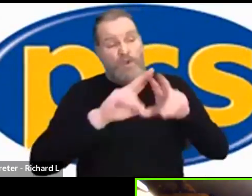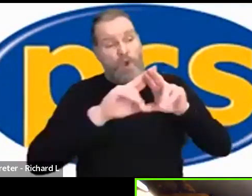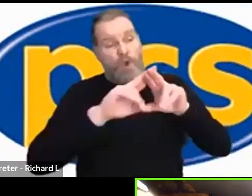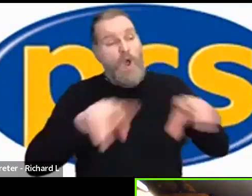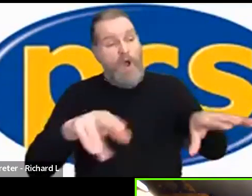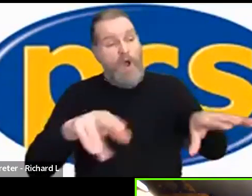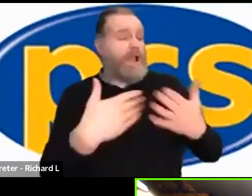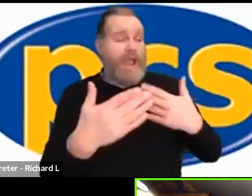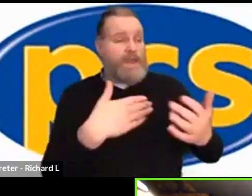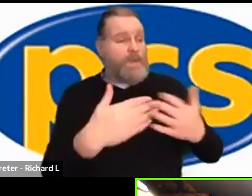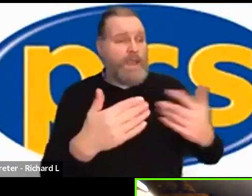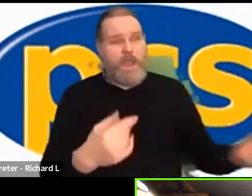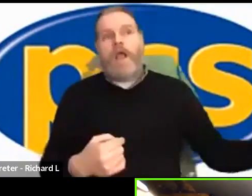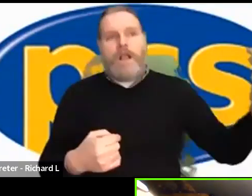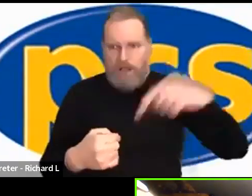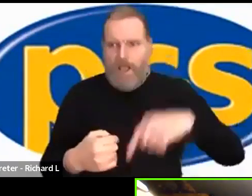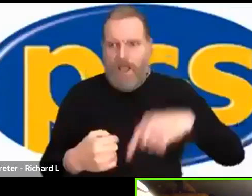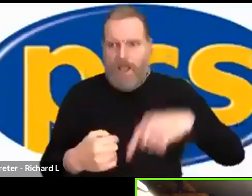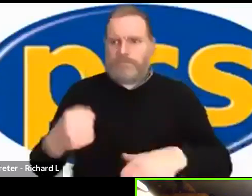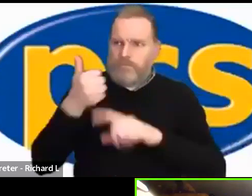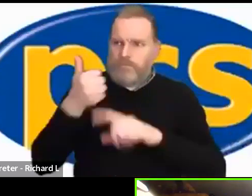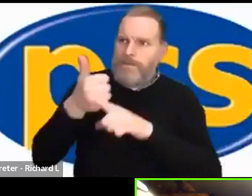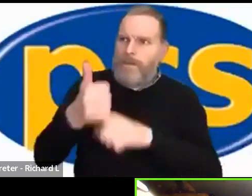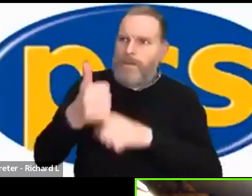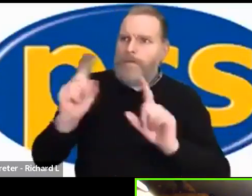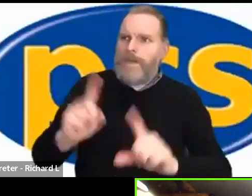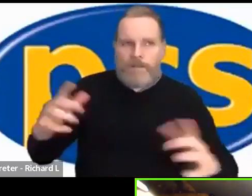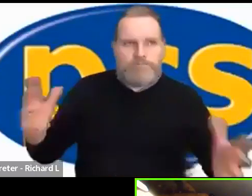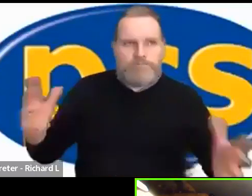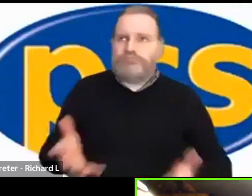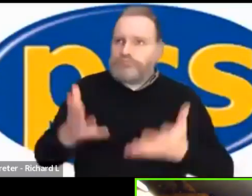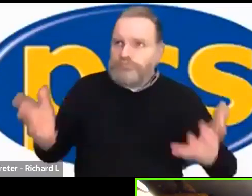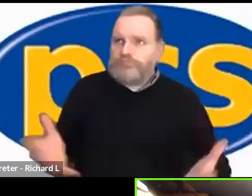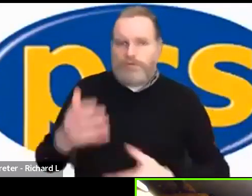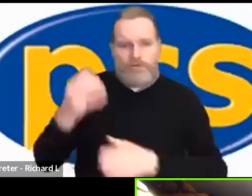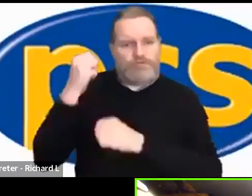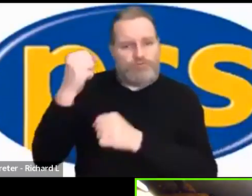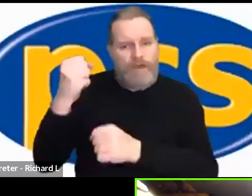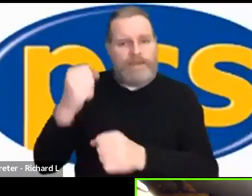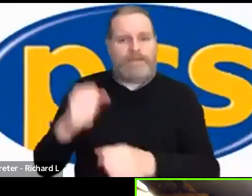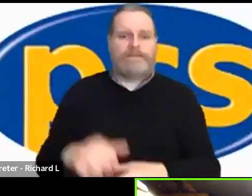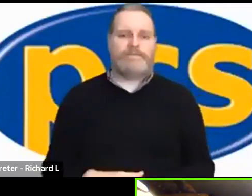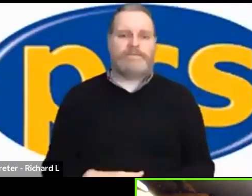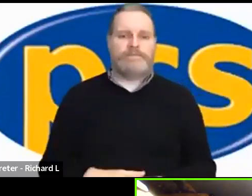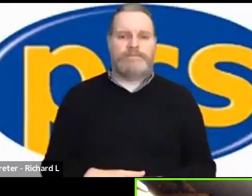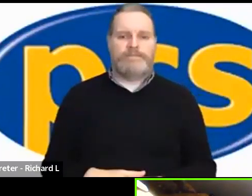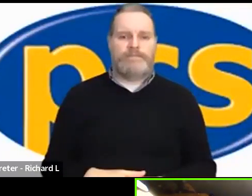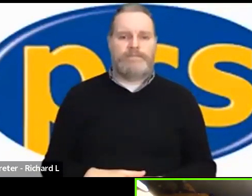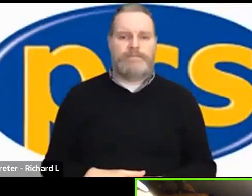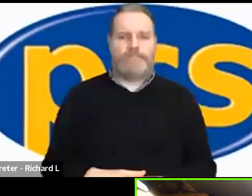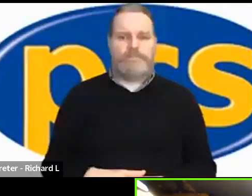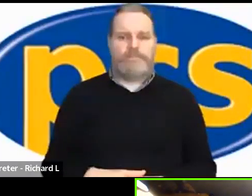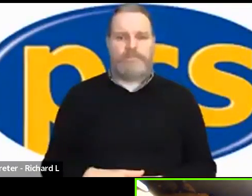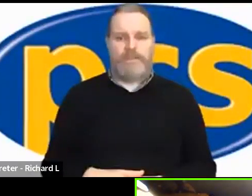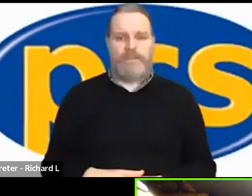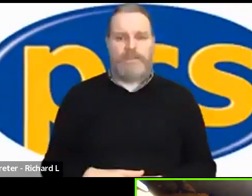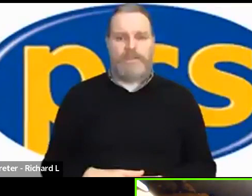those and lots of lots and lots of towns and cities are putting on cities are putting on strikers, rallies and it would be really good to get as as many members as possible along